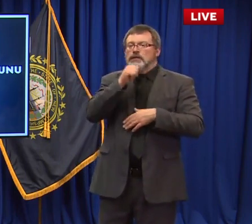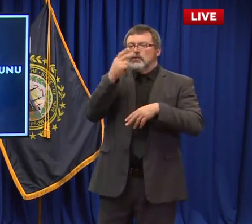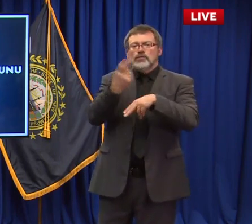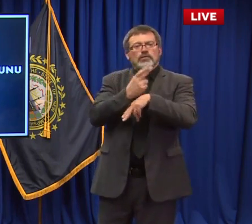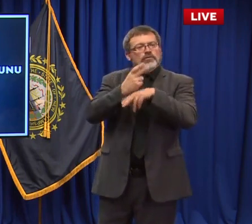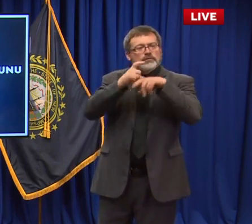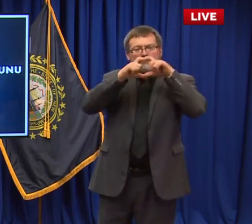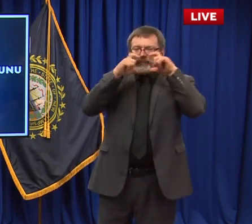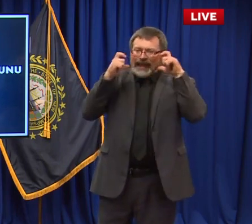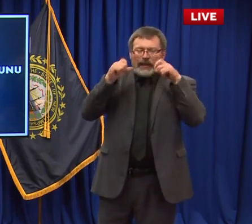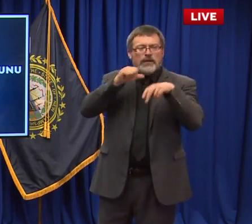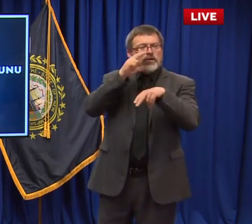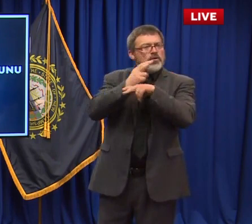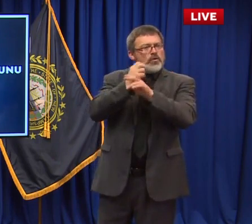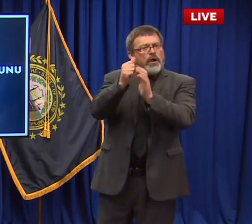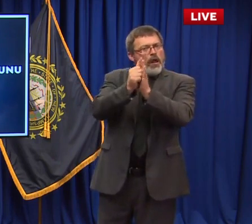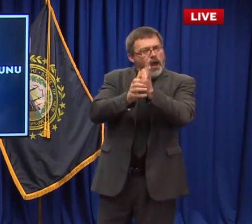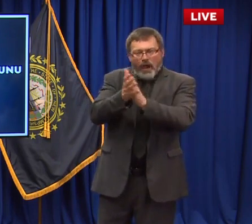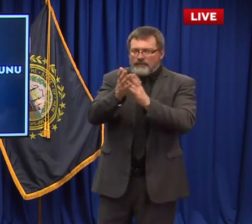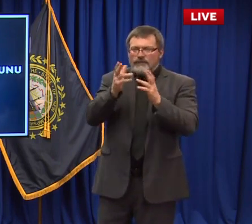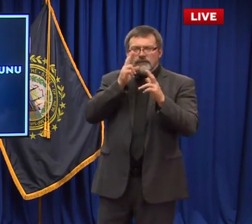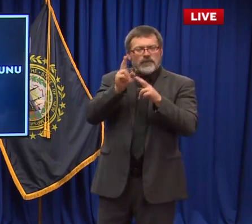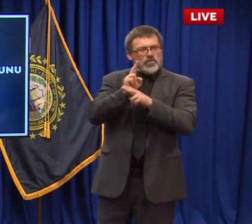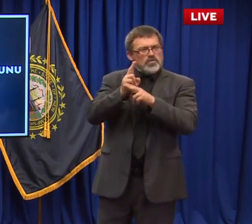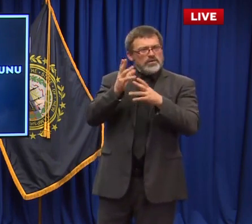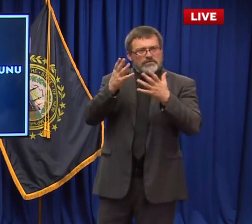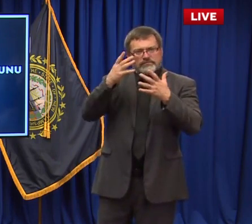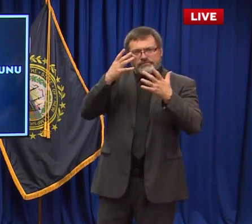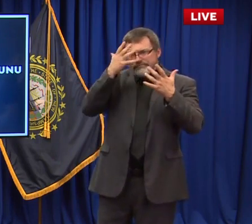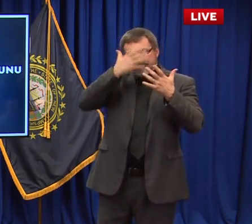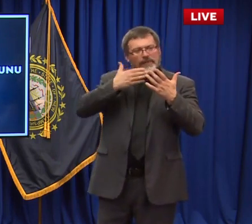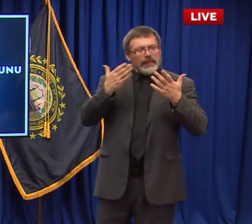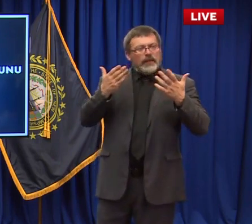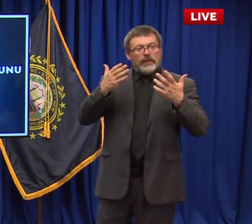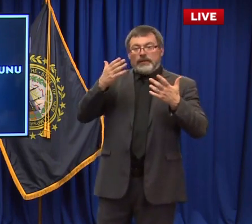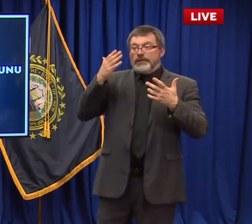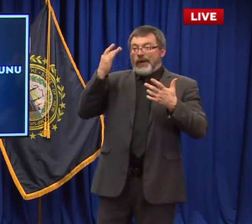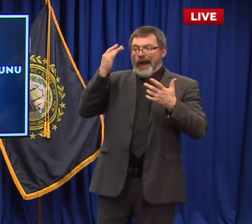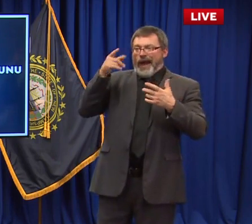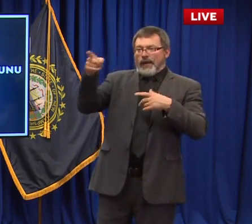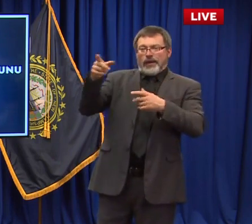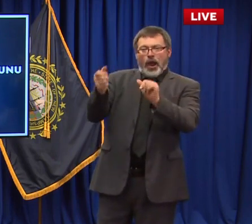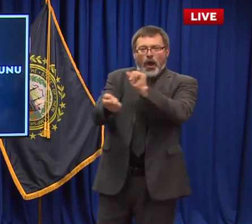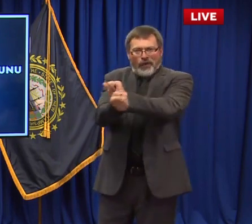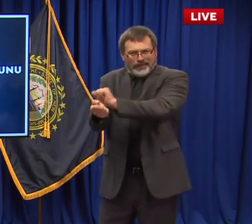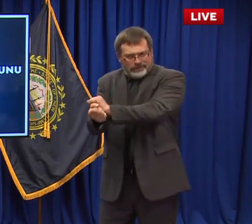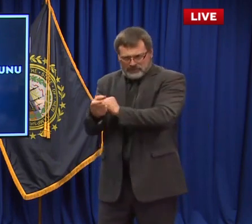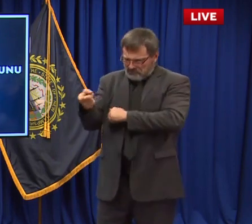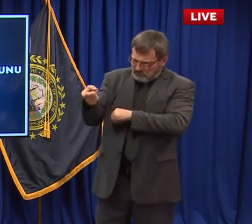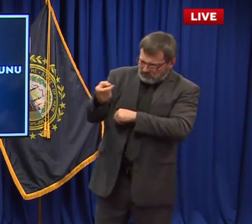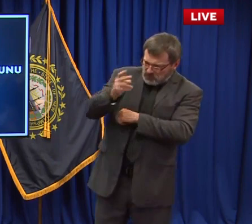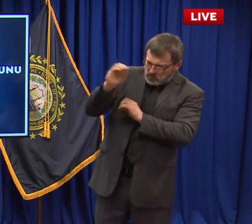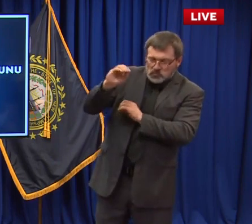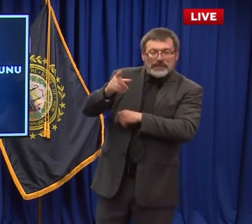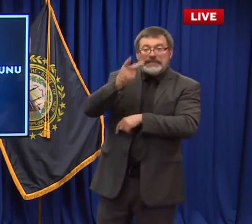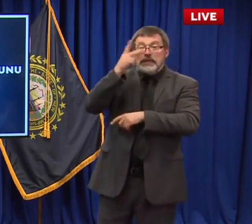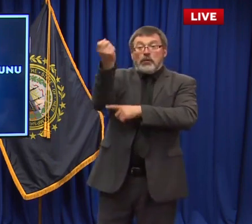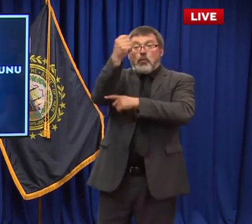WE SEE EXAMPLES OF POLICE NOT WEARING MASKS.